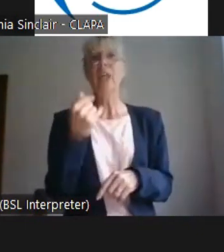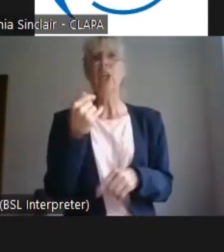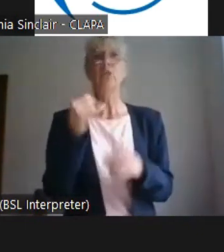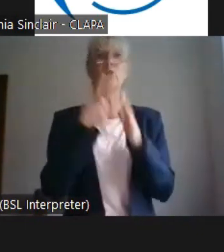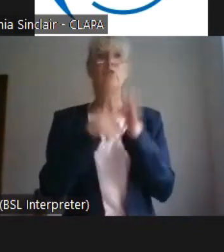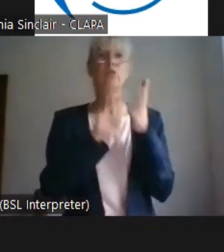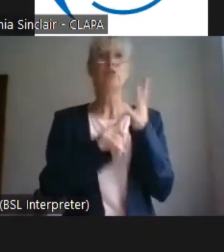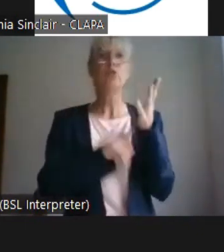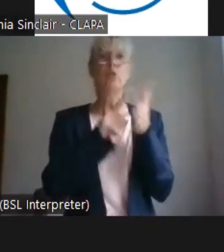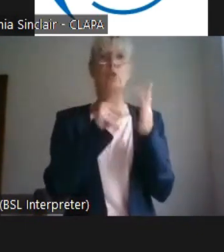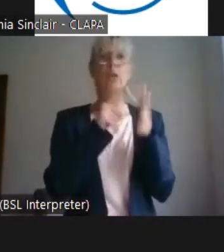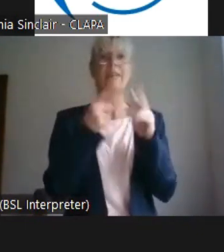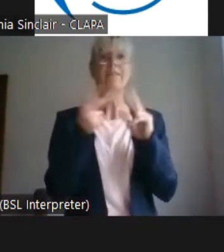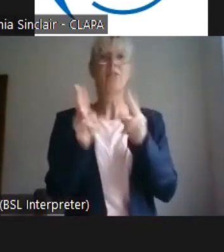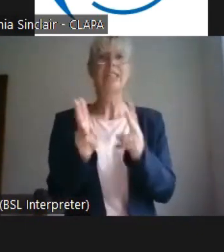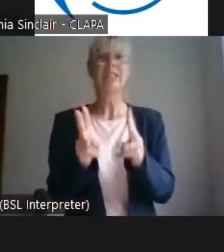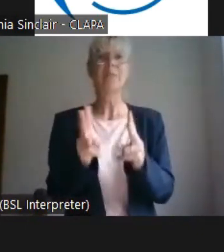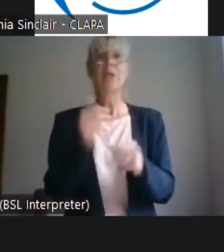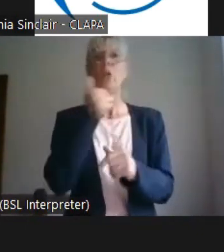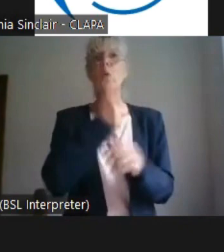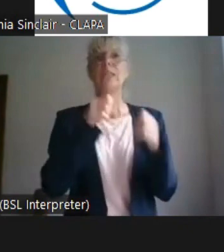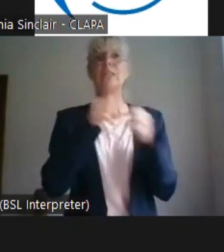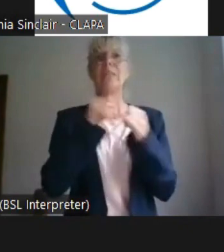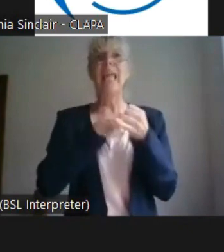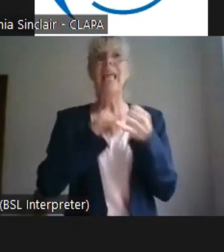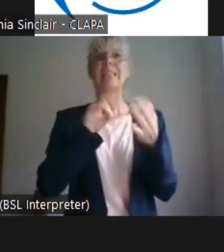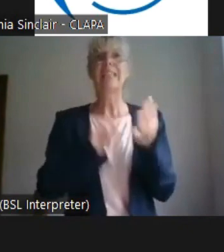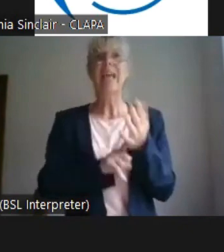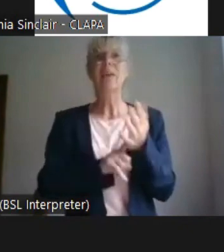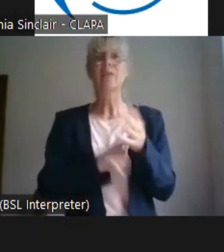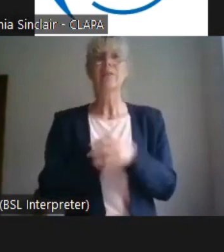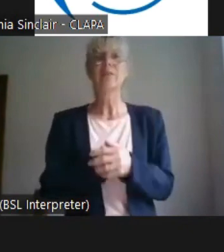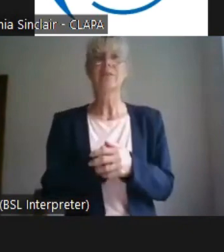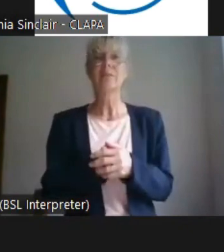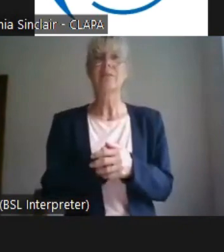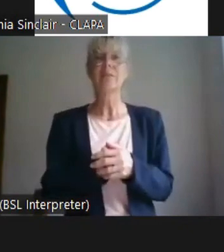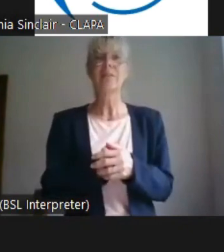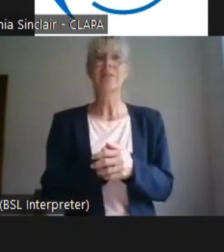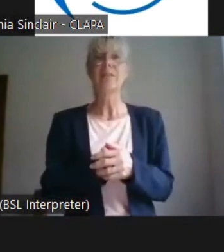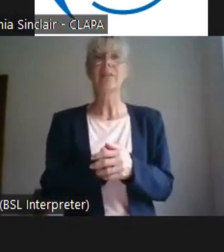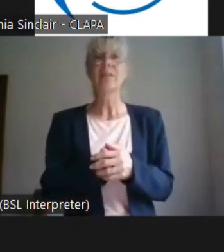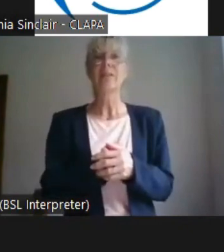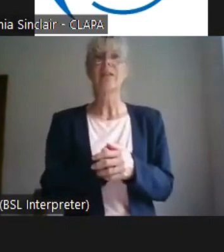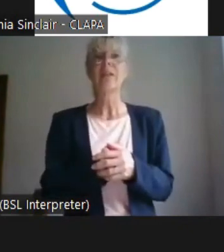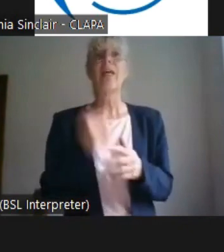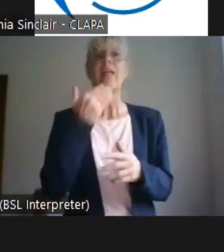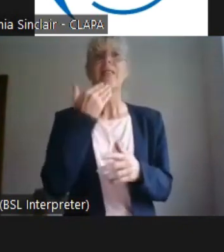using British sign language this evening and thank a big thank you to CLAPA volunteer Jen